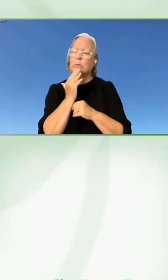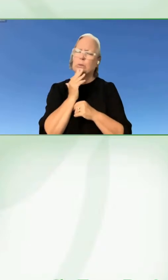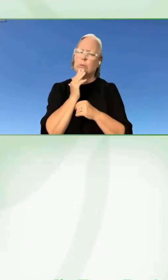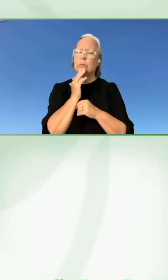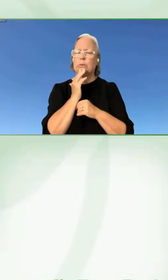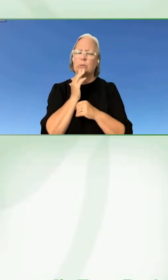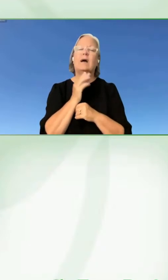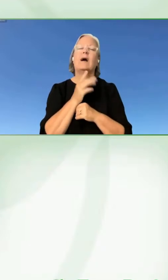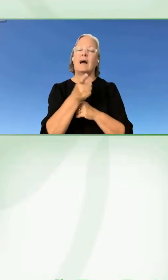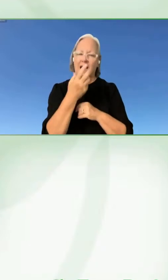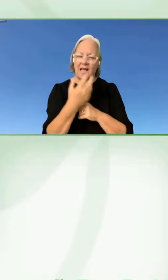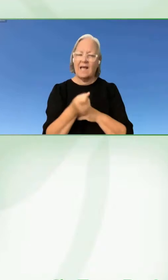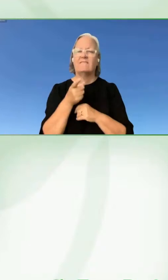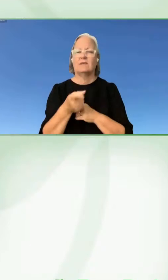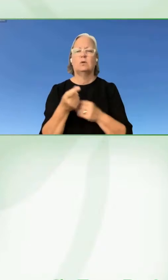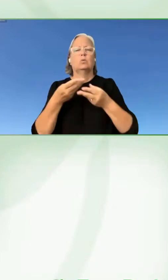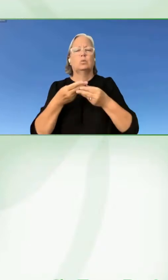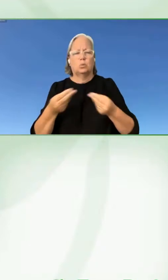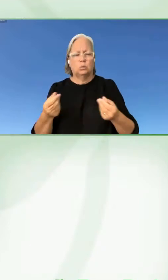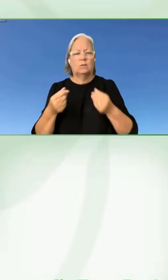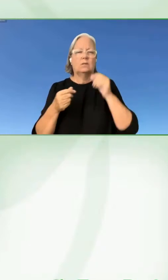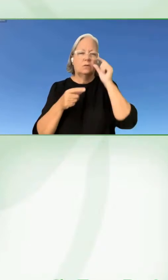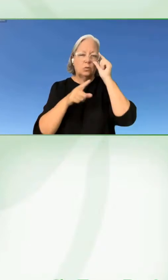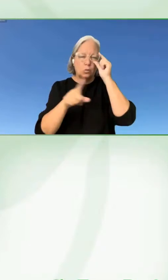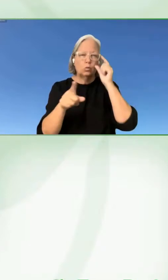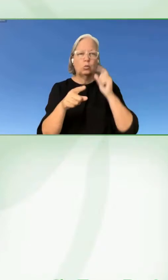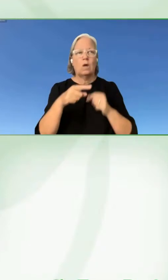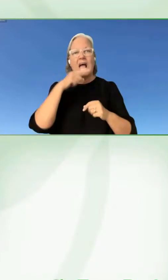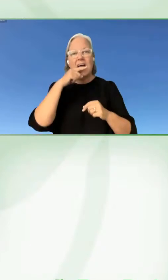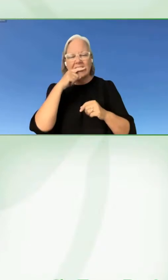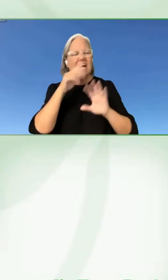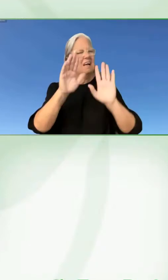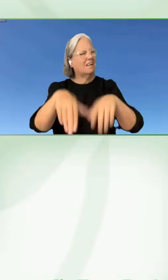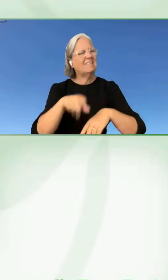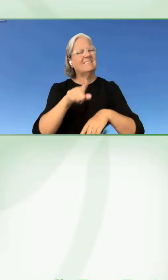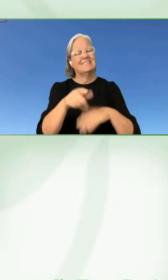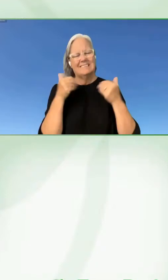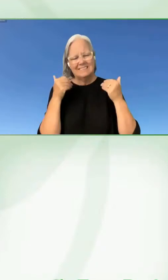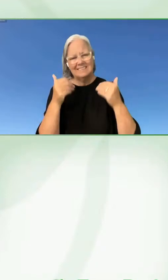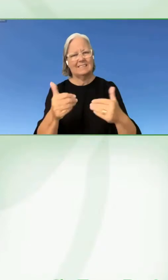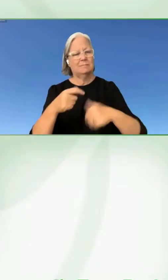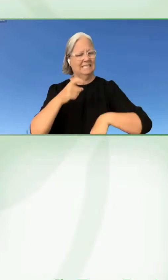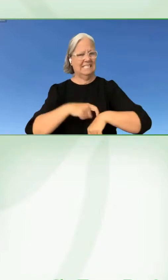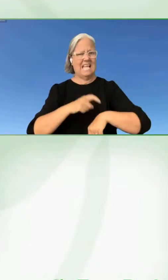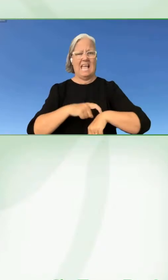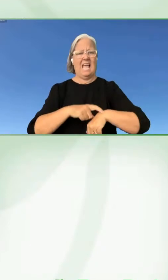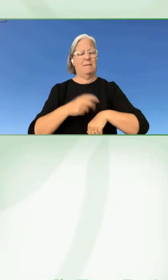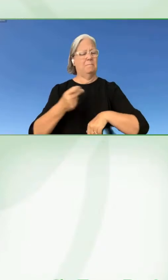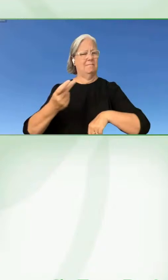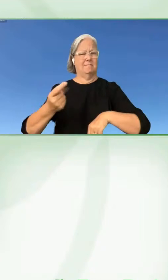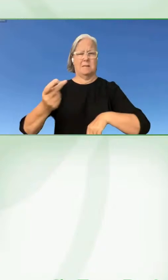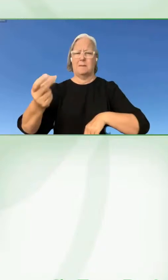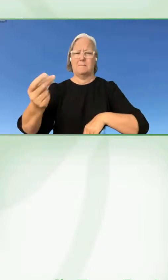Please, don't be afraid of that and move forward because time is going on and we need to move fast as Ukraine does.